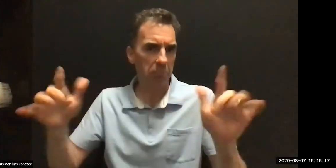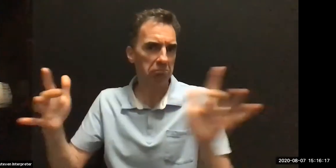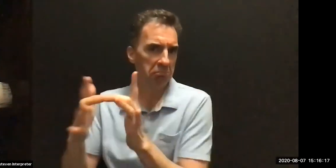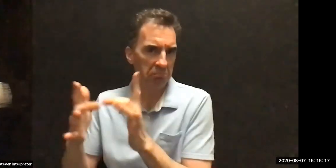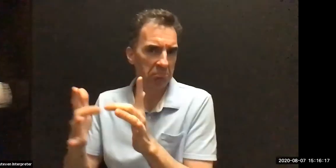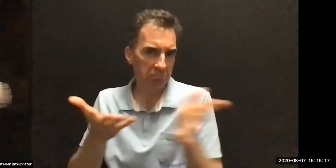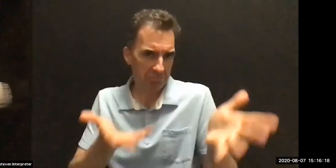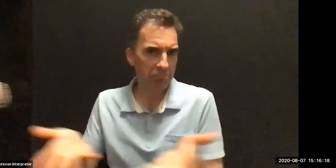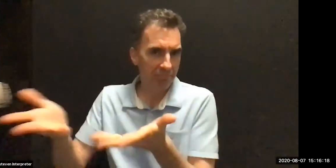Emily Redondo: Alright, cool. Thank you.